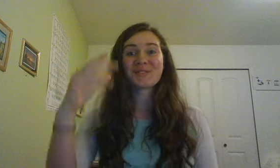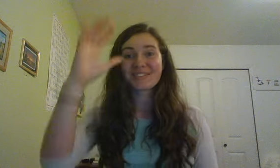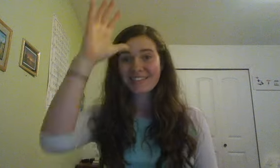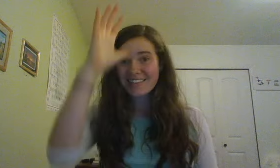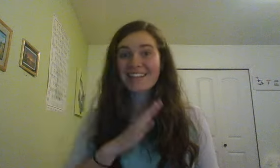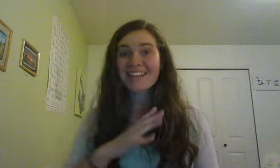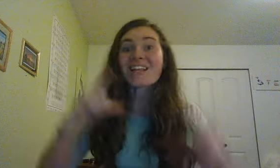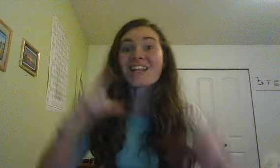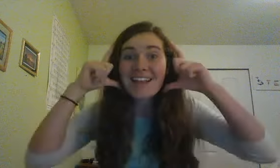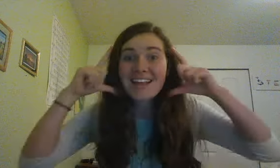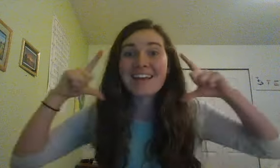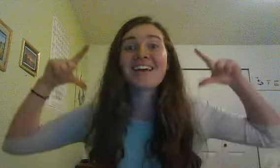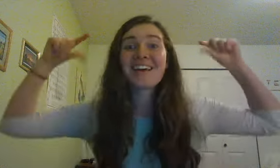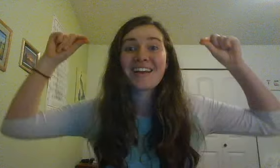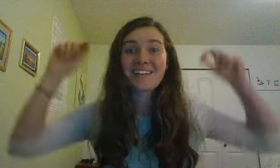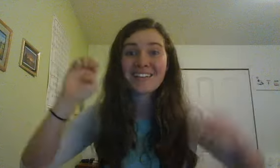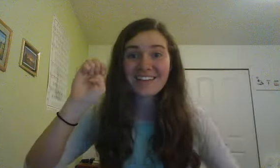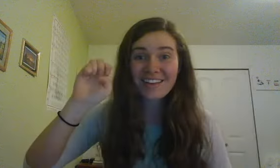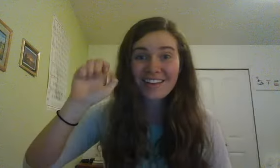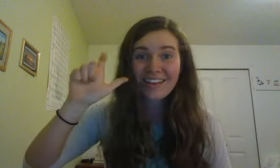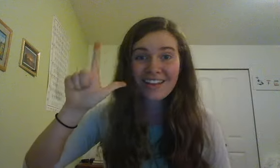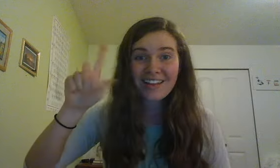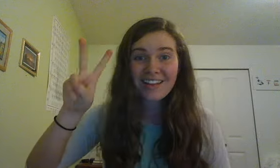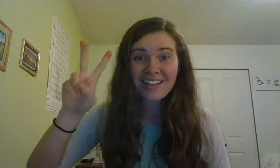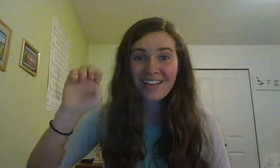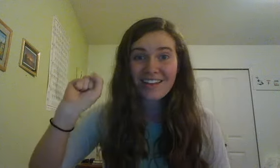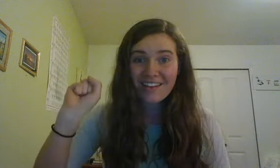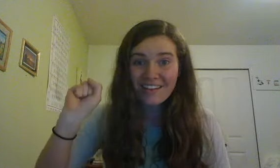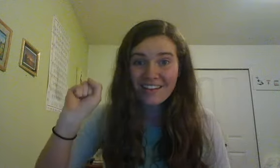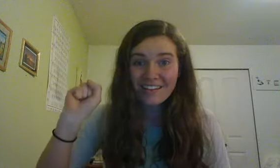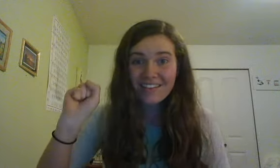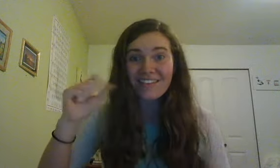At the stroke of midnight, two small men entered the store... elves!